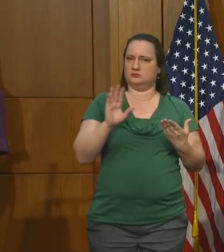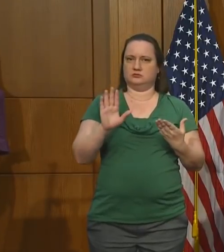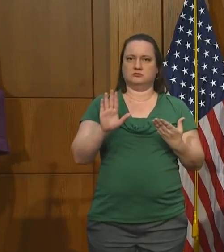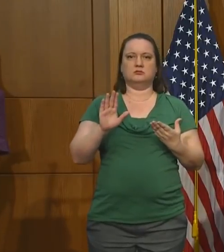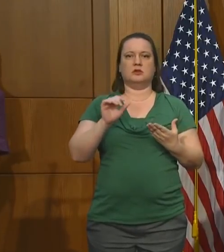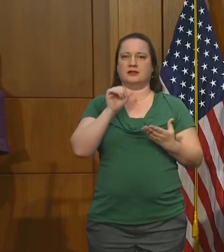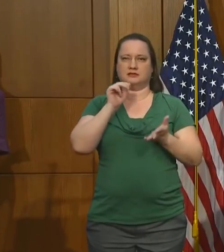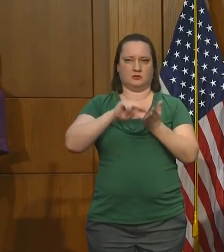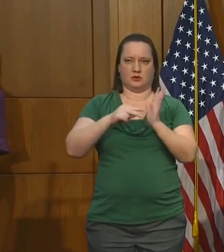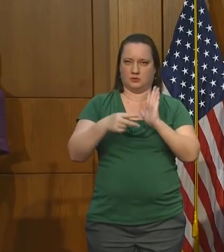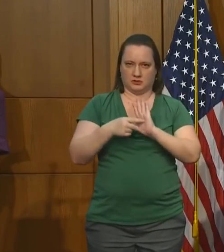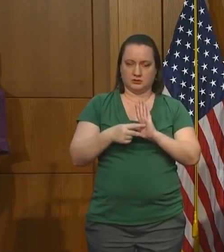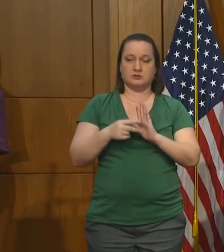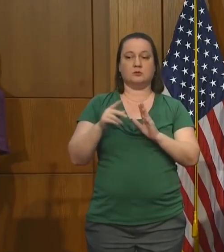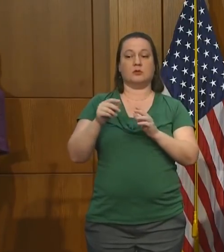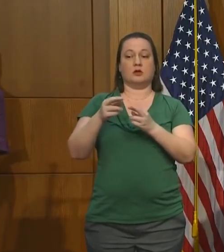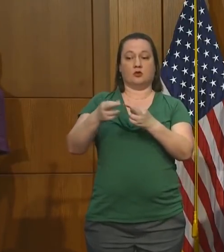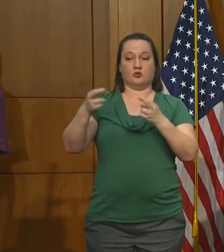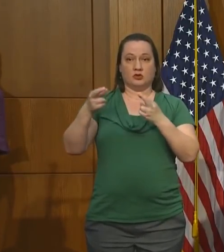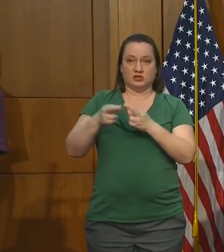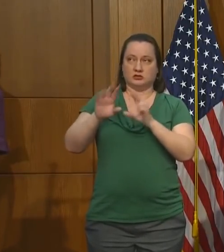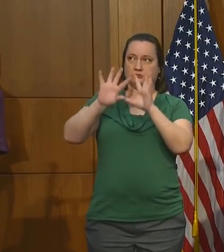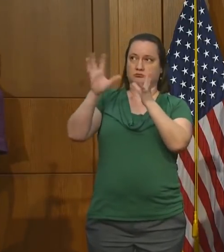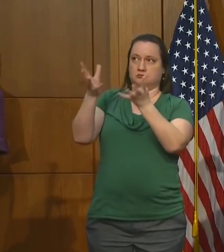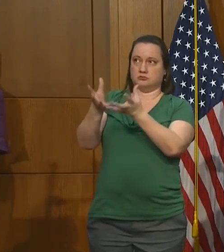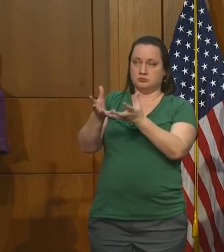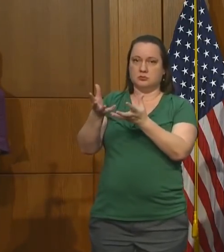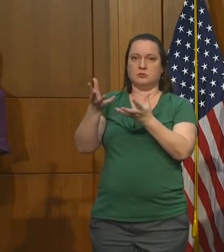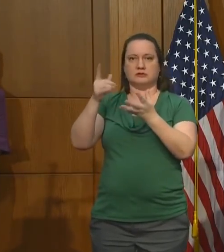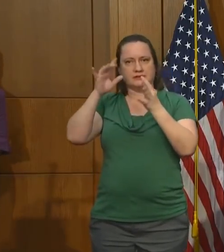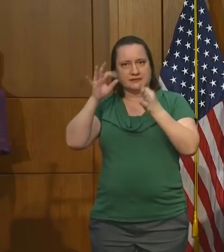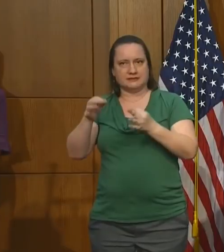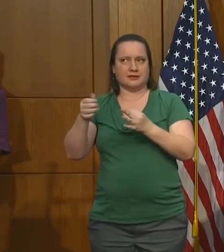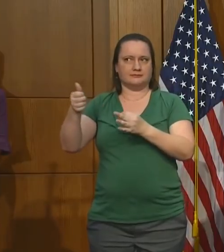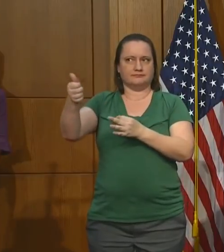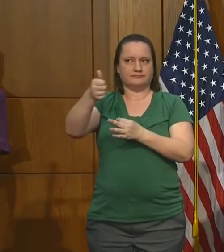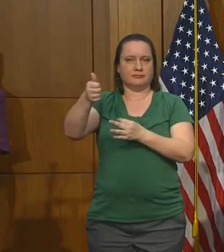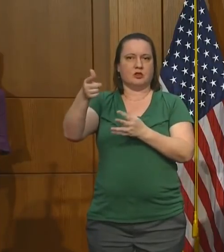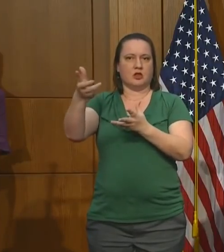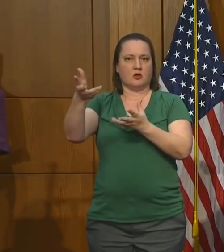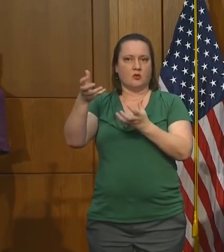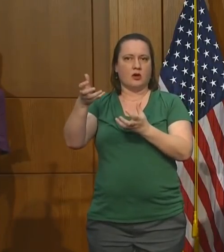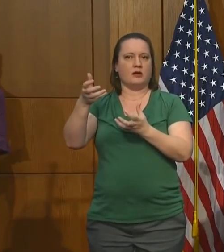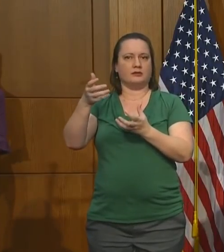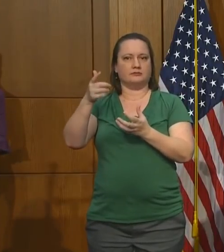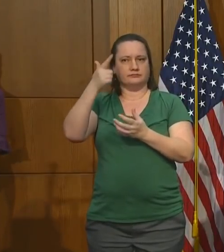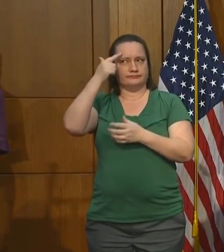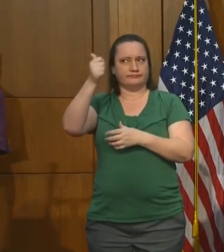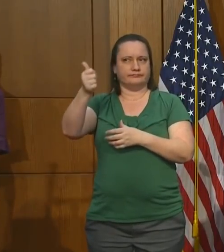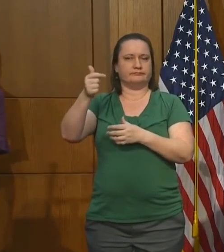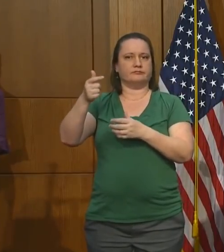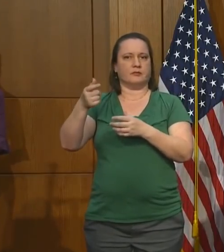ABOUT WE'RE TALKING ABOUT WOMEN. A READ SPEED WE KNOW THAT THERE'S A STATE ONE I BELIEVE THE GOVERNOR WILL BE OPEN TO